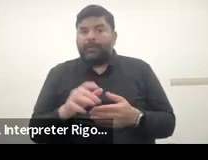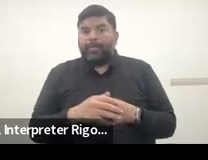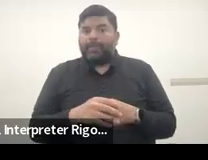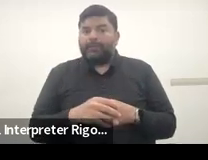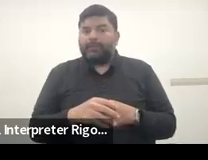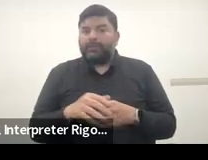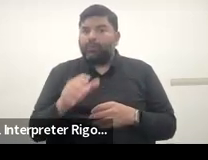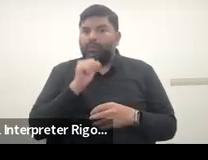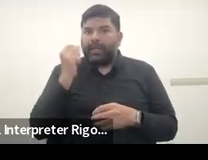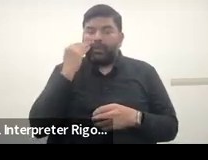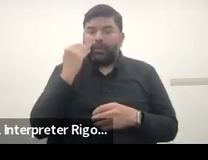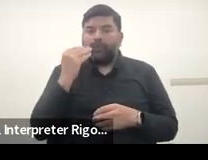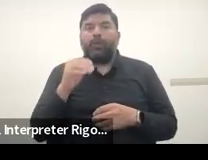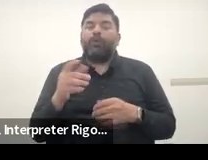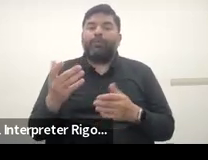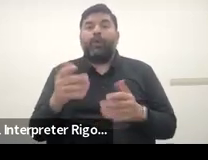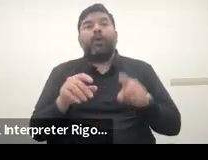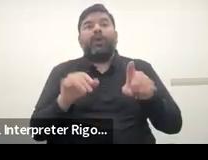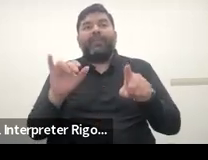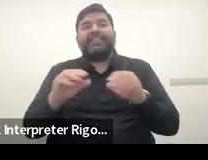"okay clearly that's got to be a namesign" and then and even if I don't know what you're